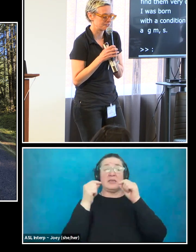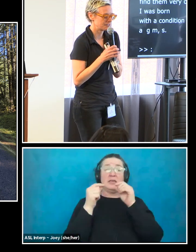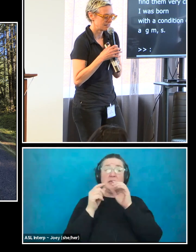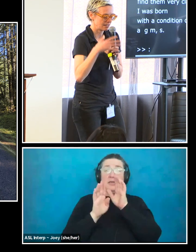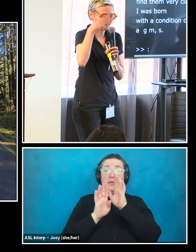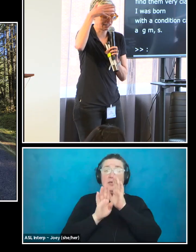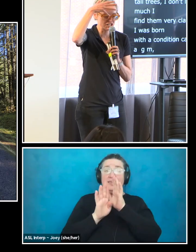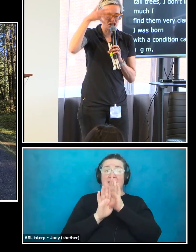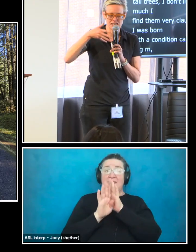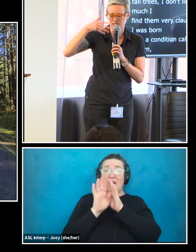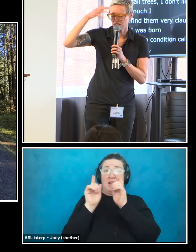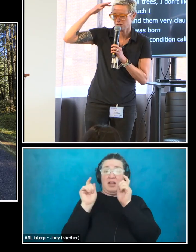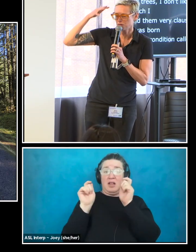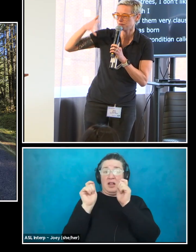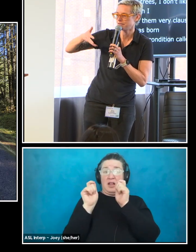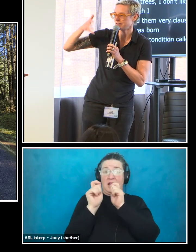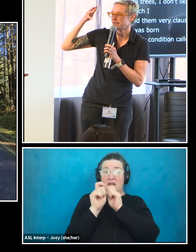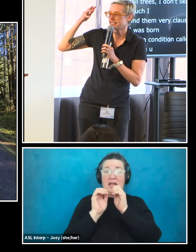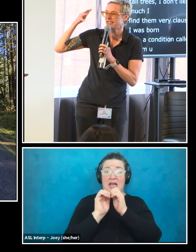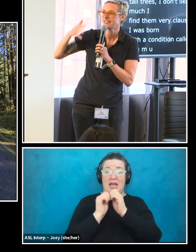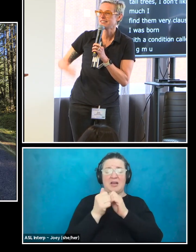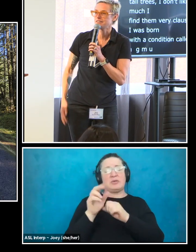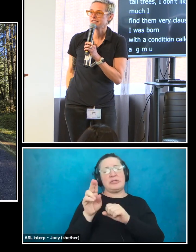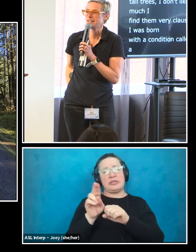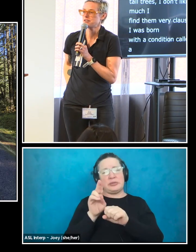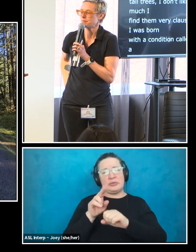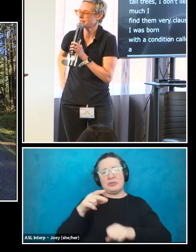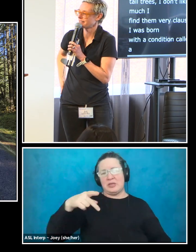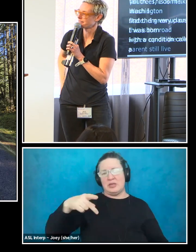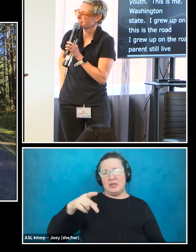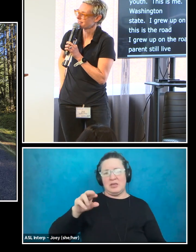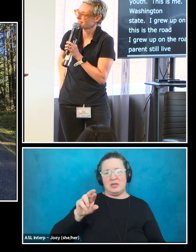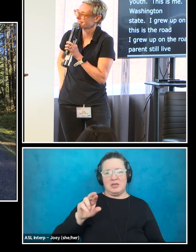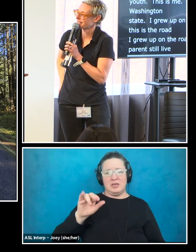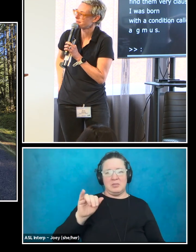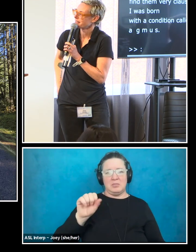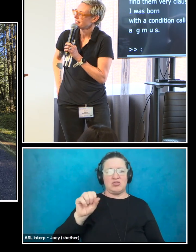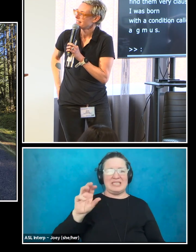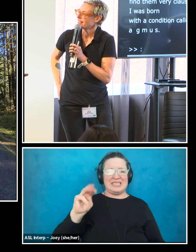you it like adjusts your whole field of vision. And so I I tripped on everything all the time.